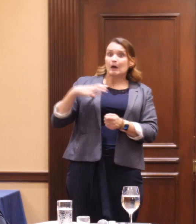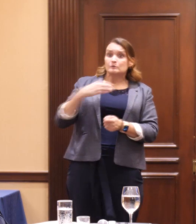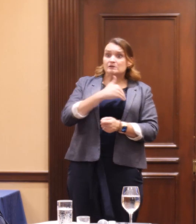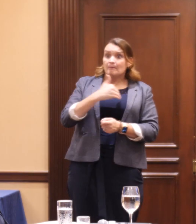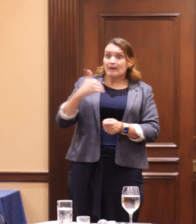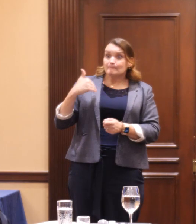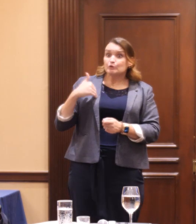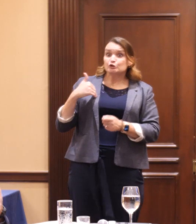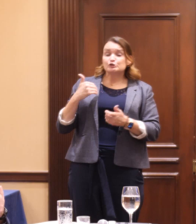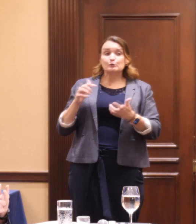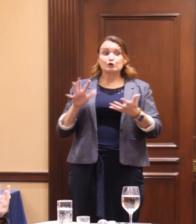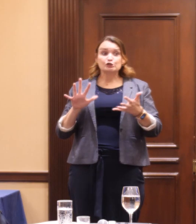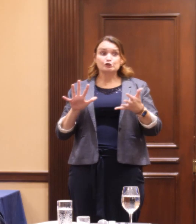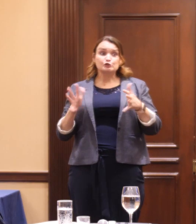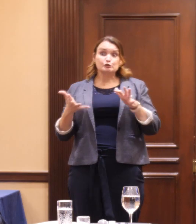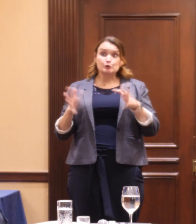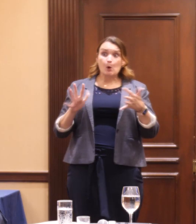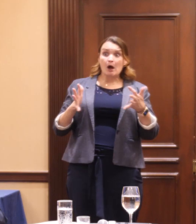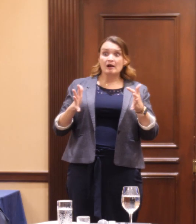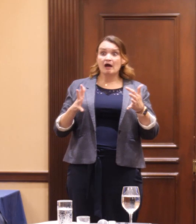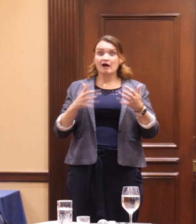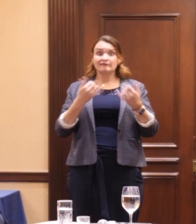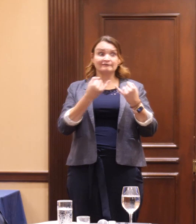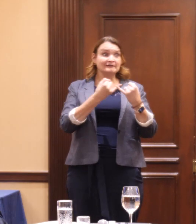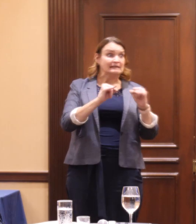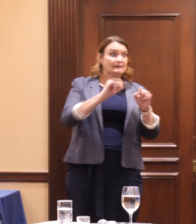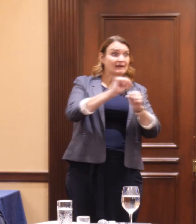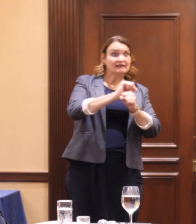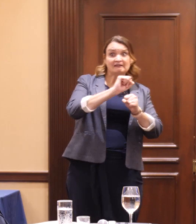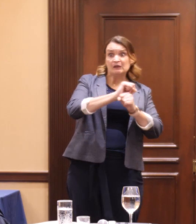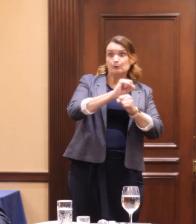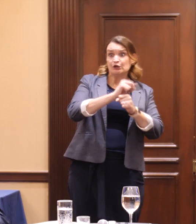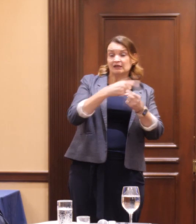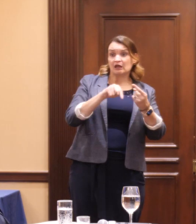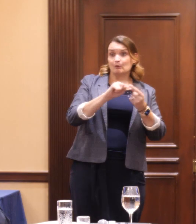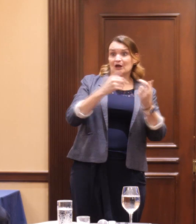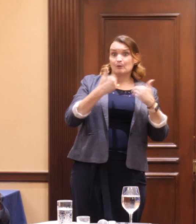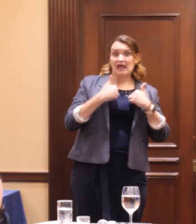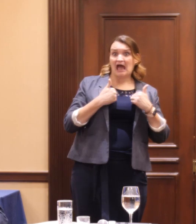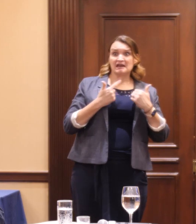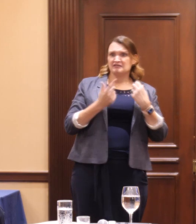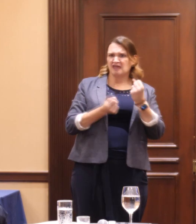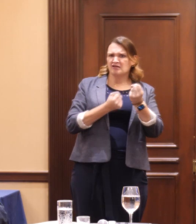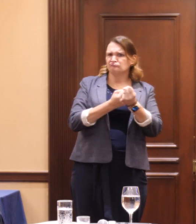were sort of moving on their own once we had it. They embraced it, I mean they had voted for it.